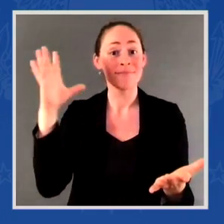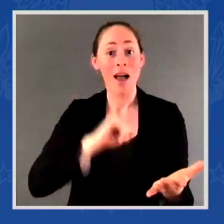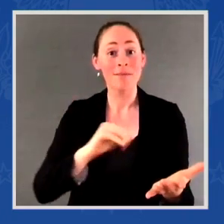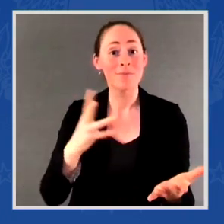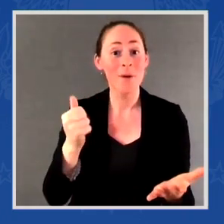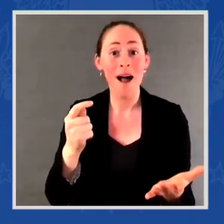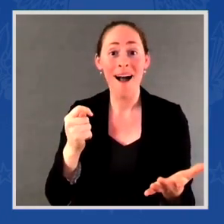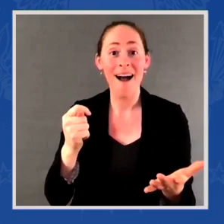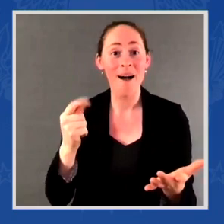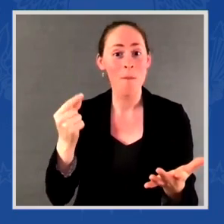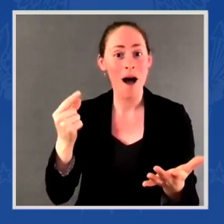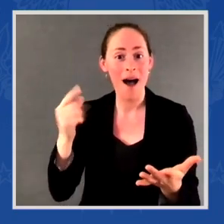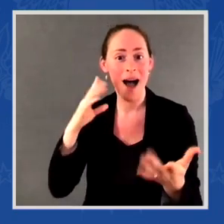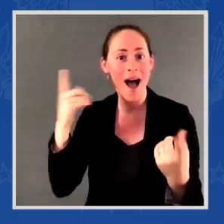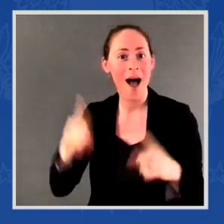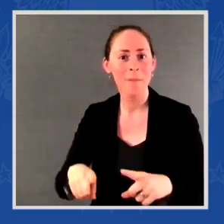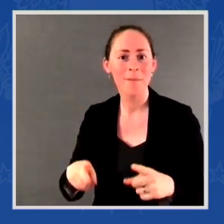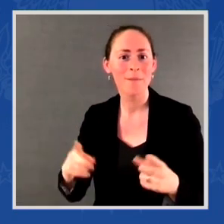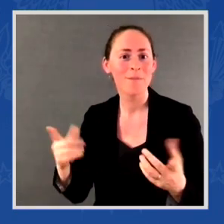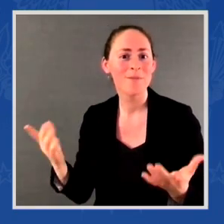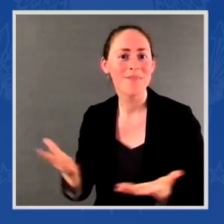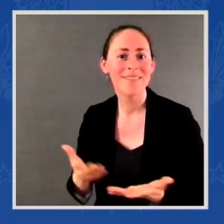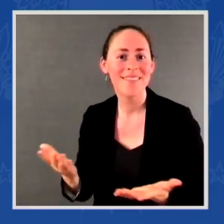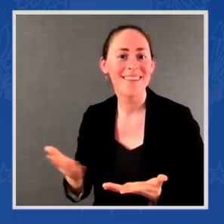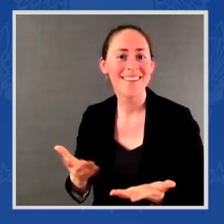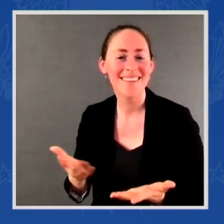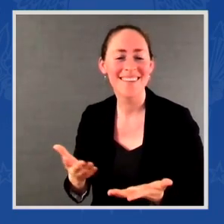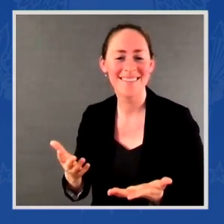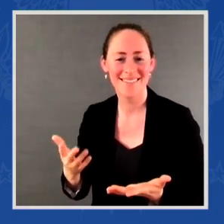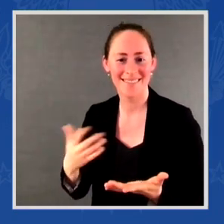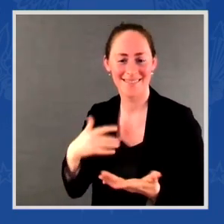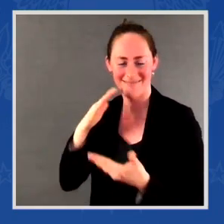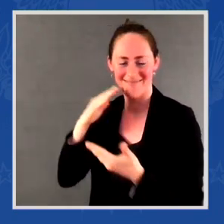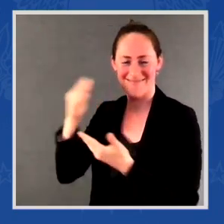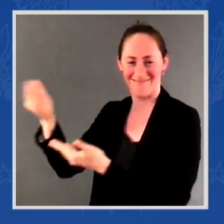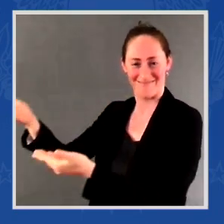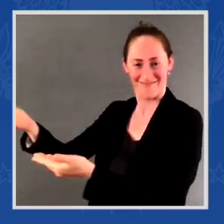We want to welcome President Joe Biden to the great state of North Carolina.